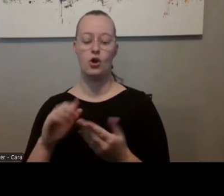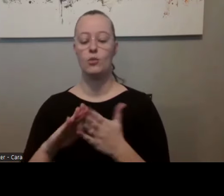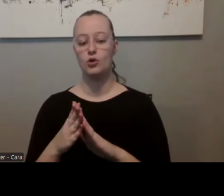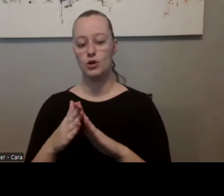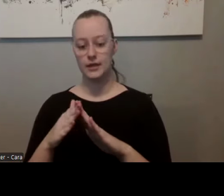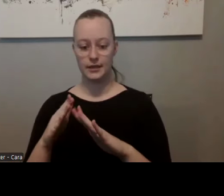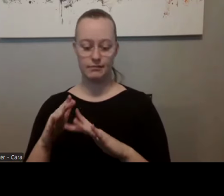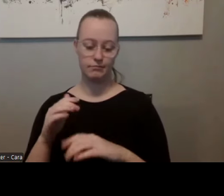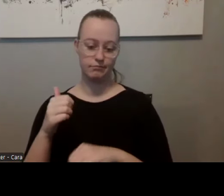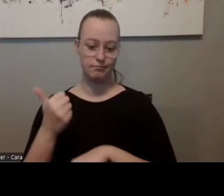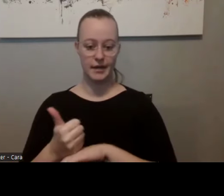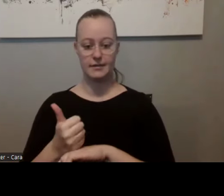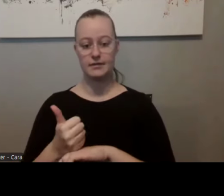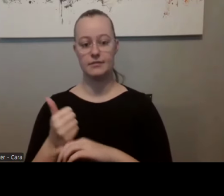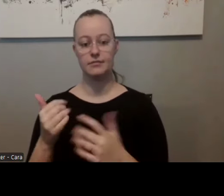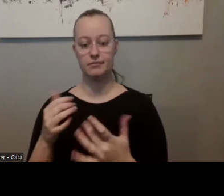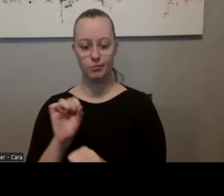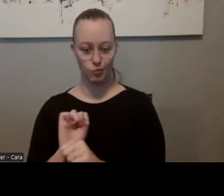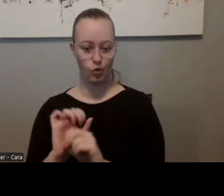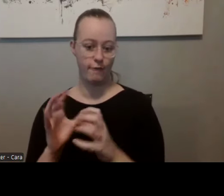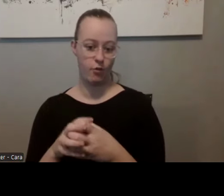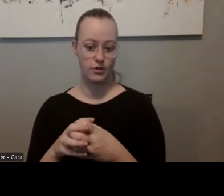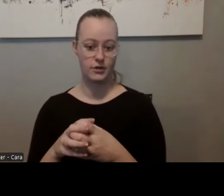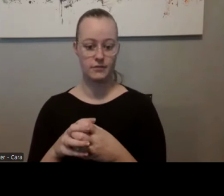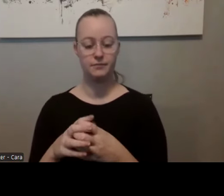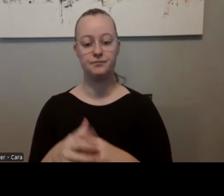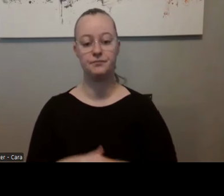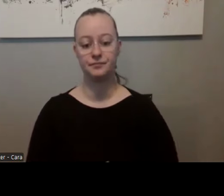Workforce Strategy Center. I will now introduce our first speaker,